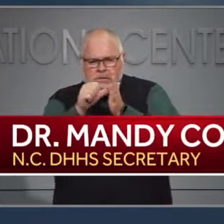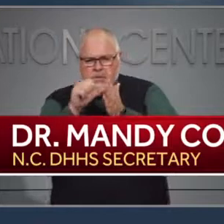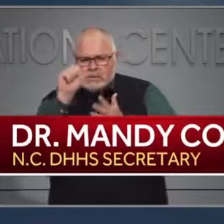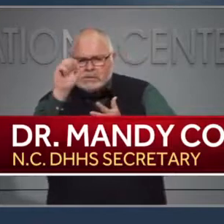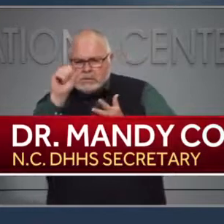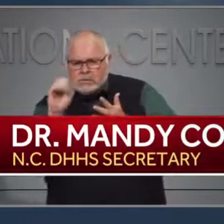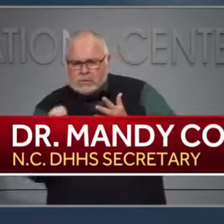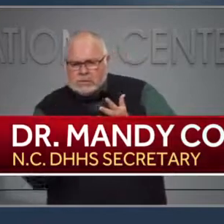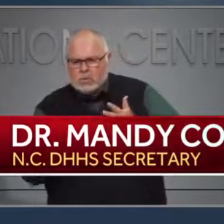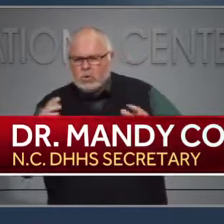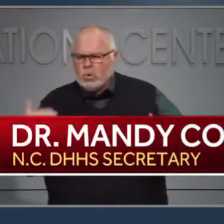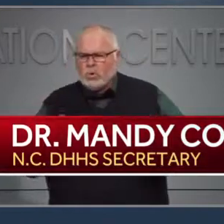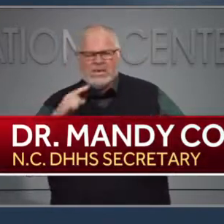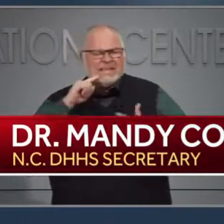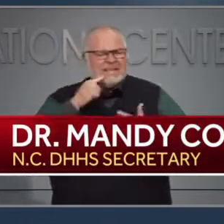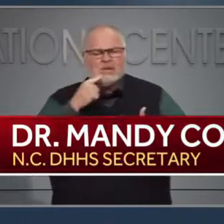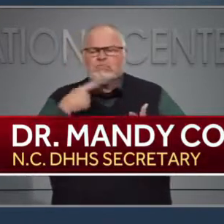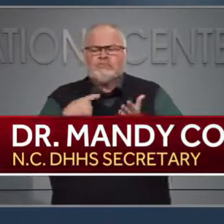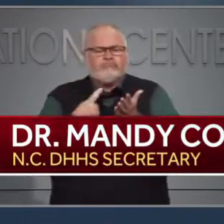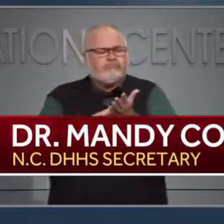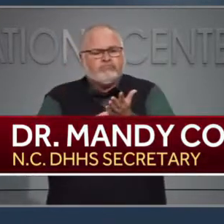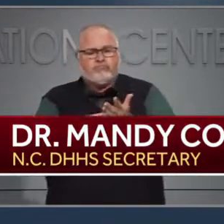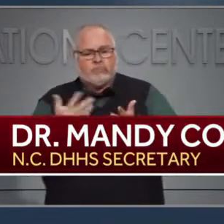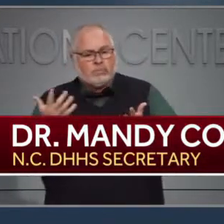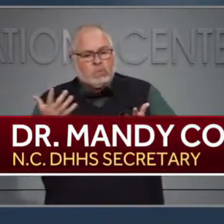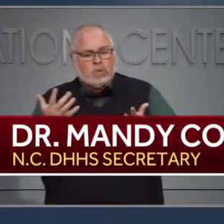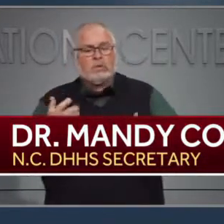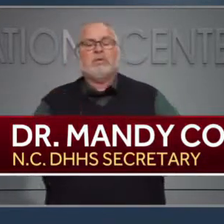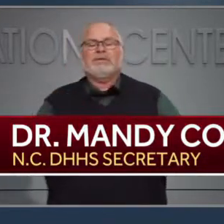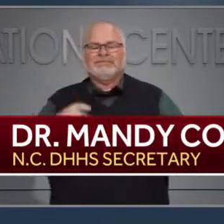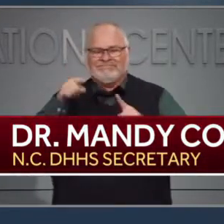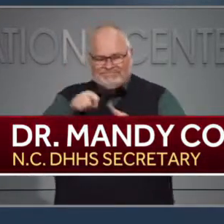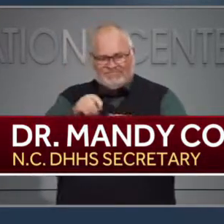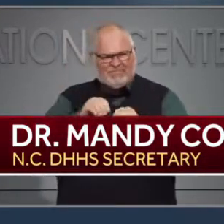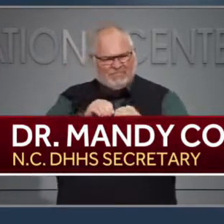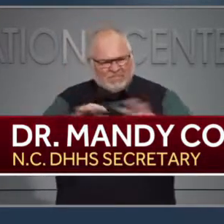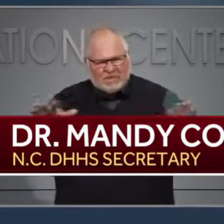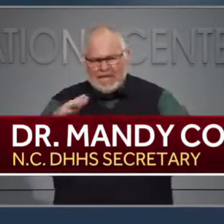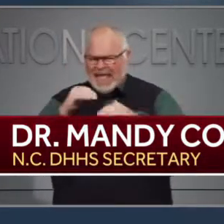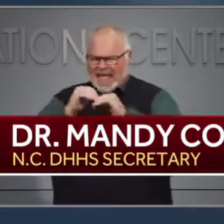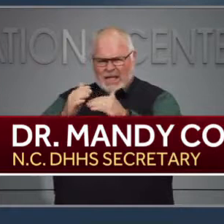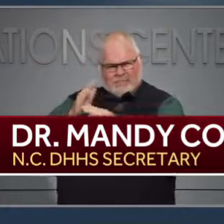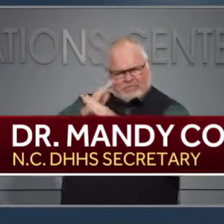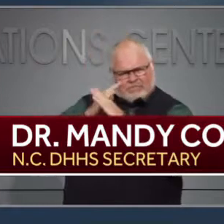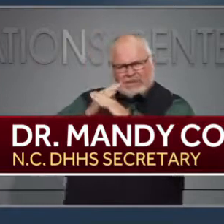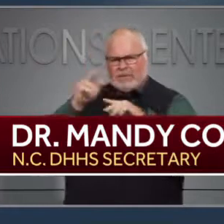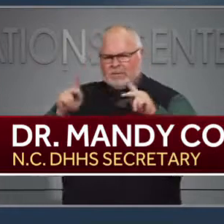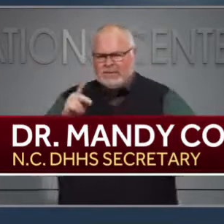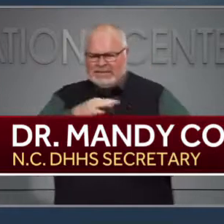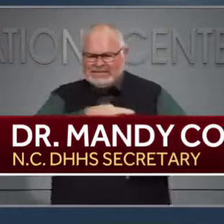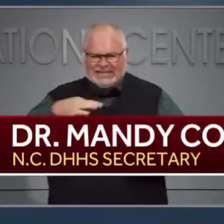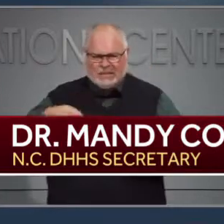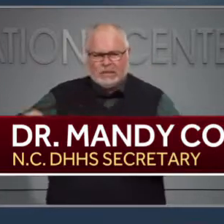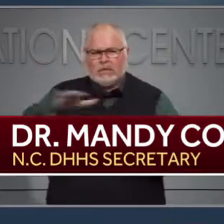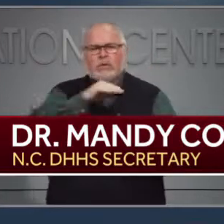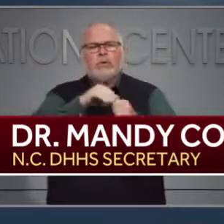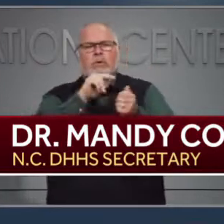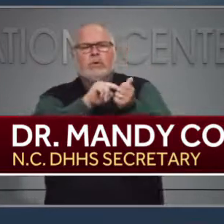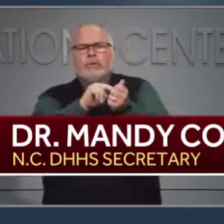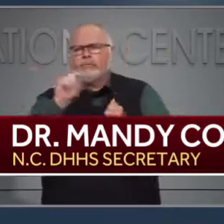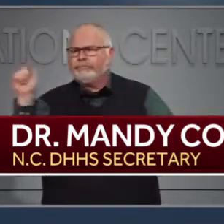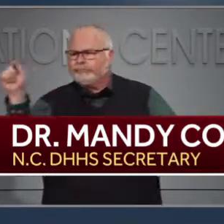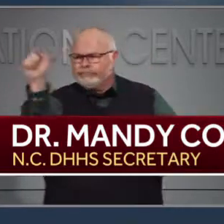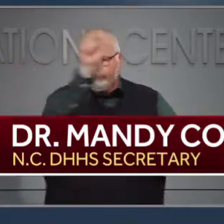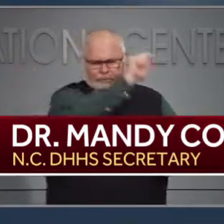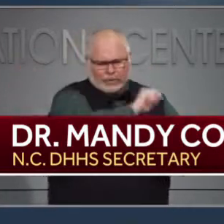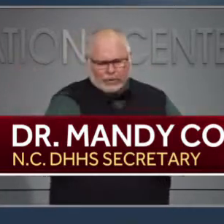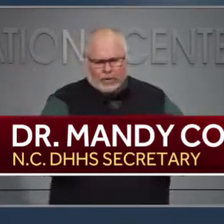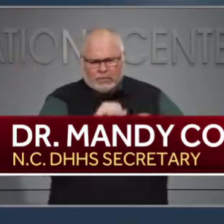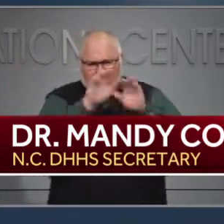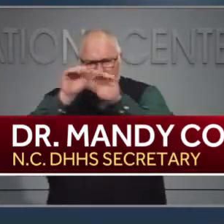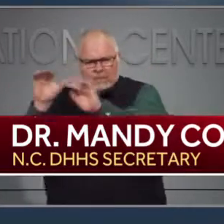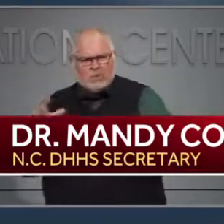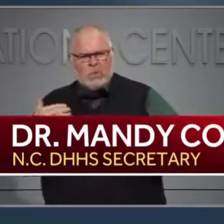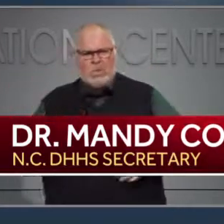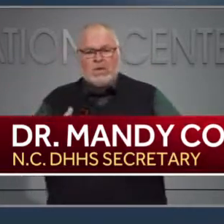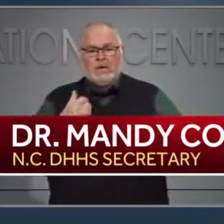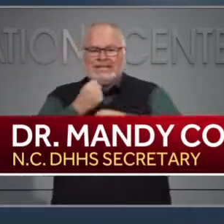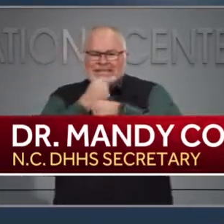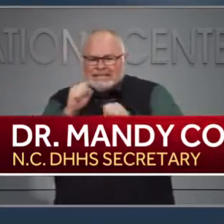I WANT TO HIGHLIGHT THE AGGRESSIVE ACTIONS WE HA TAKEN SINCE THE START OF THE PANDEMIC TO PROTECT RESIDENTS AND STAFF OF NURSING HOME.